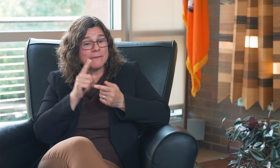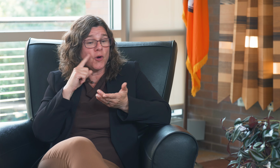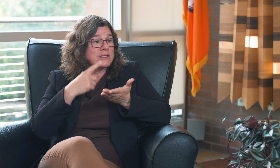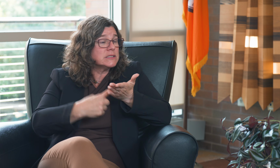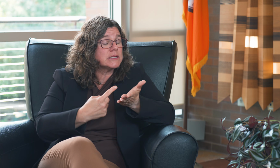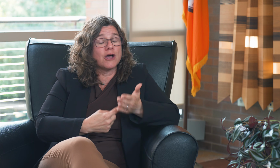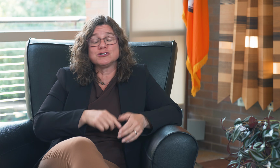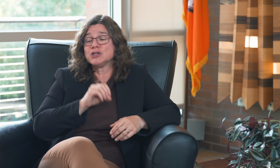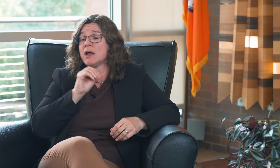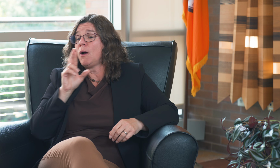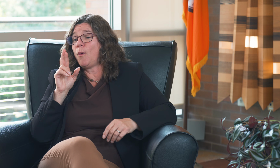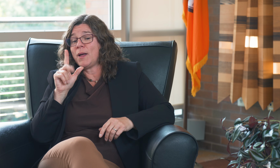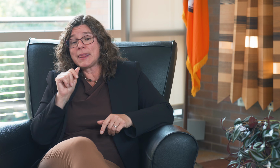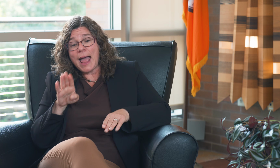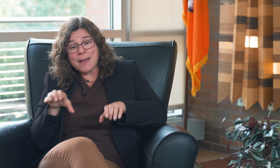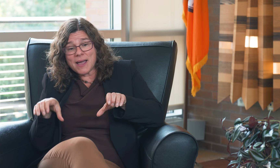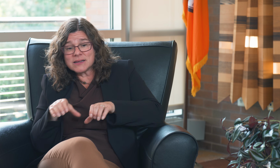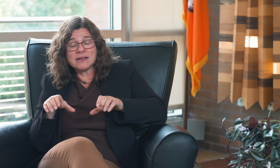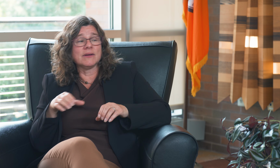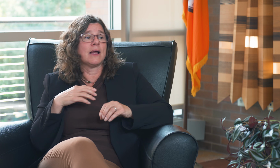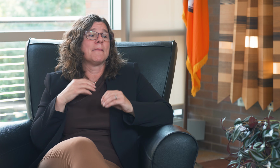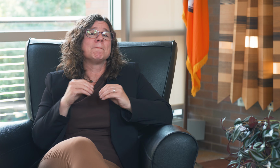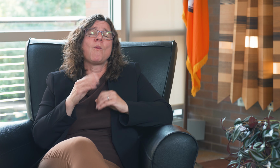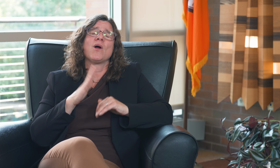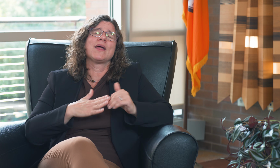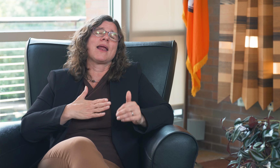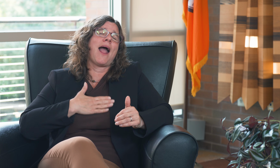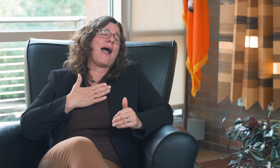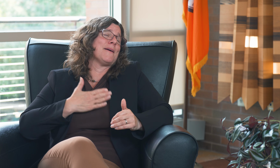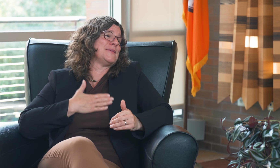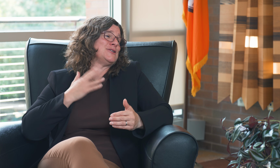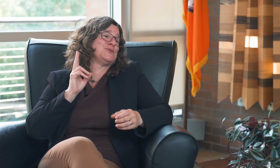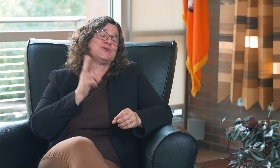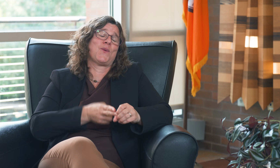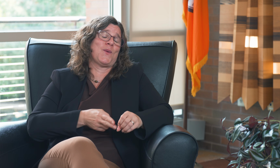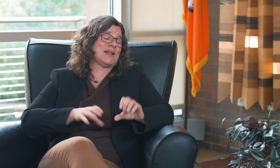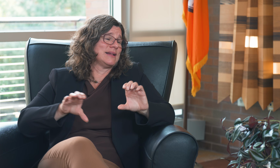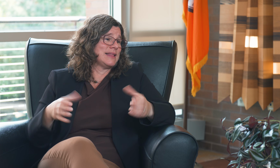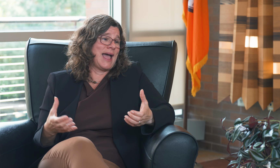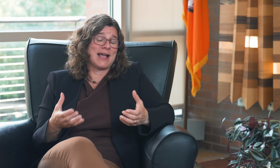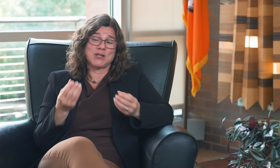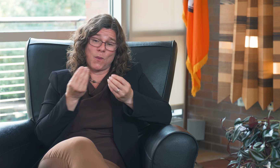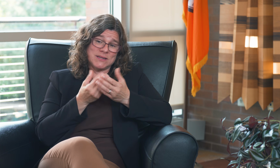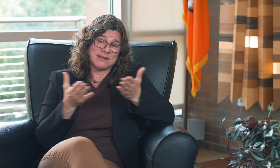just to come in for a discussion or a lab activity. I would be more than happy to come to the classroom,